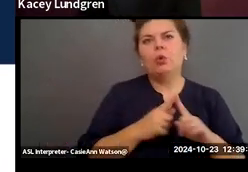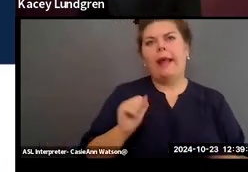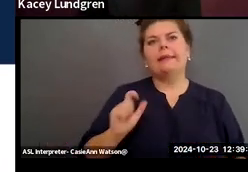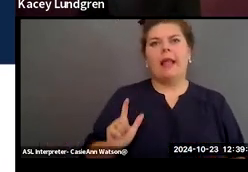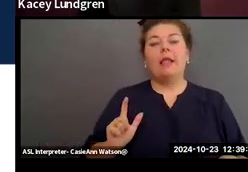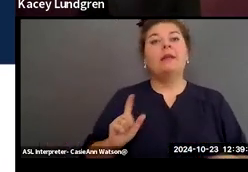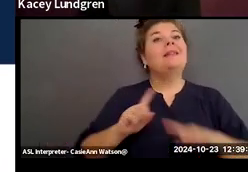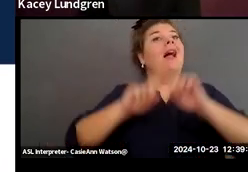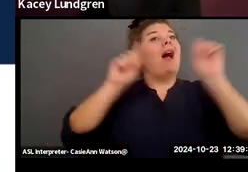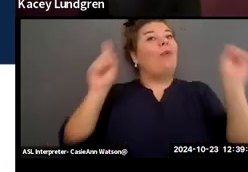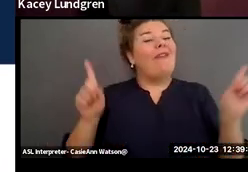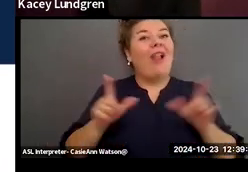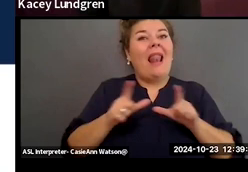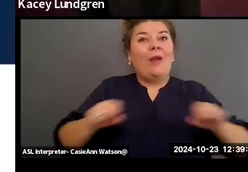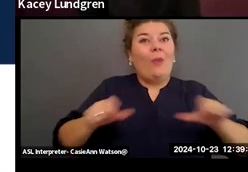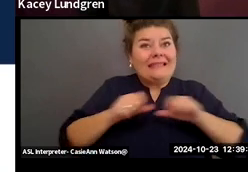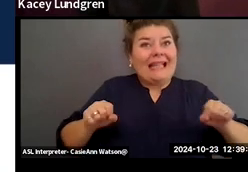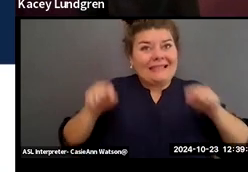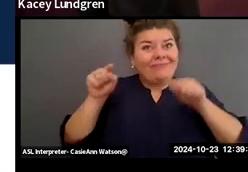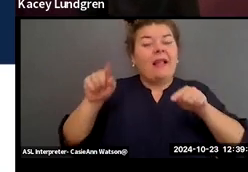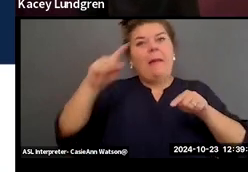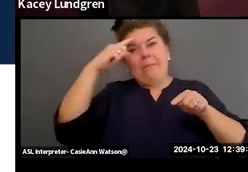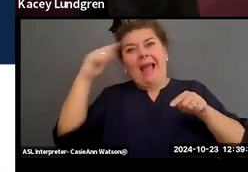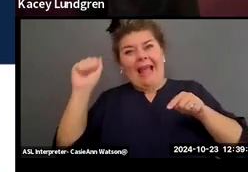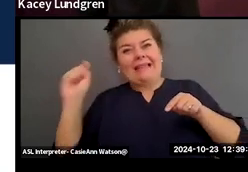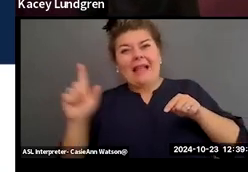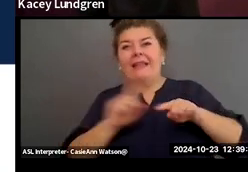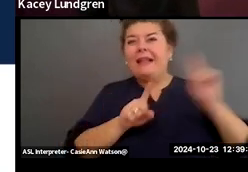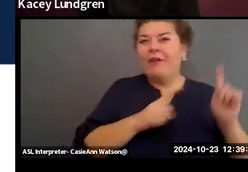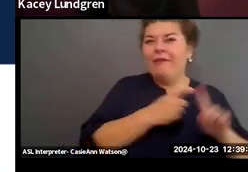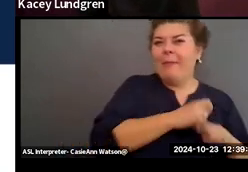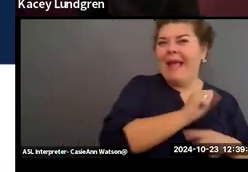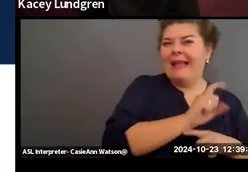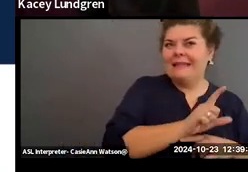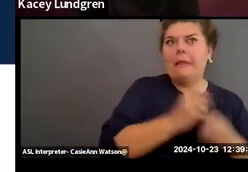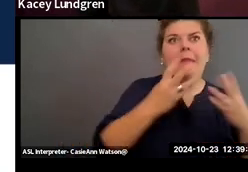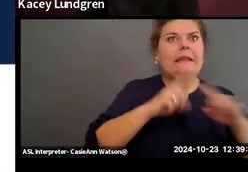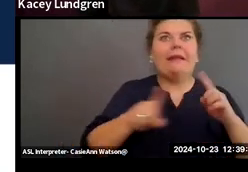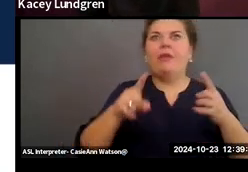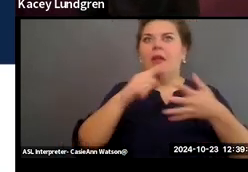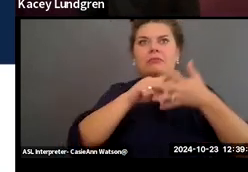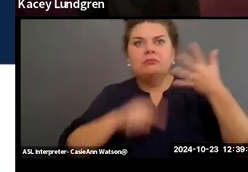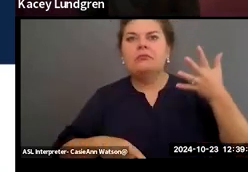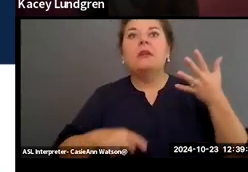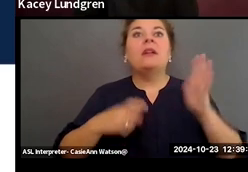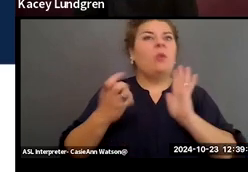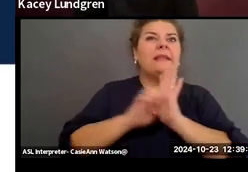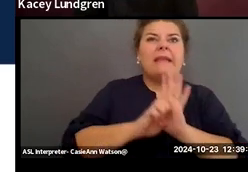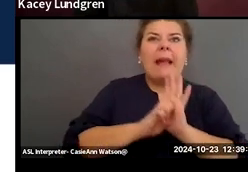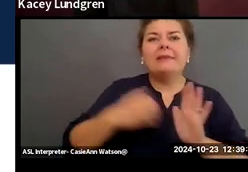However, linguistically Black ASL differs from ASL in many ways. Some examples are that it has different signs